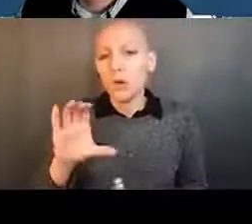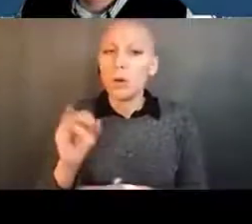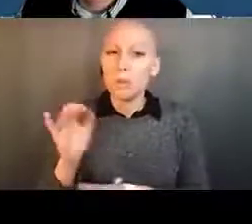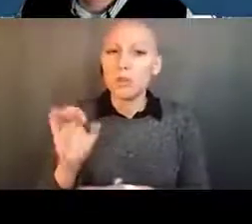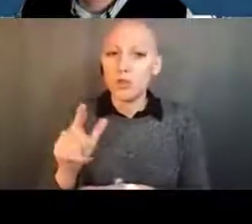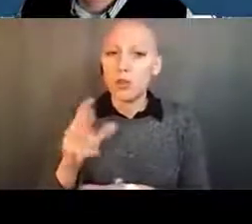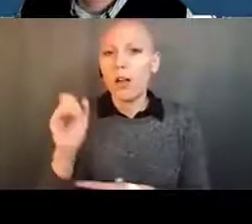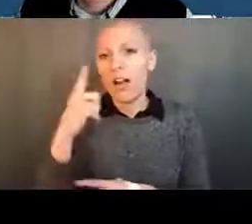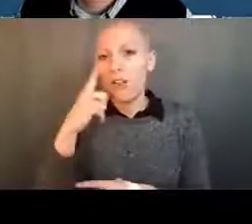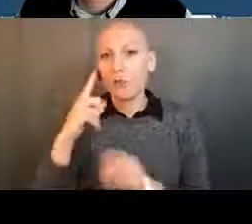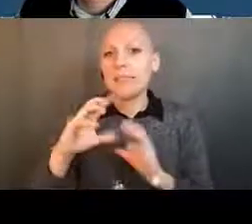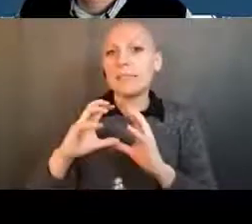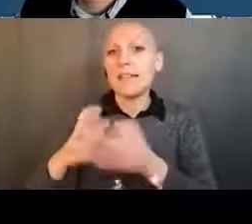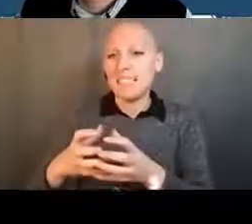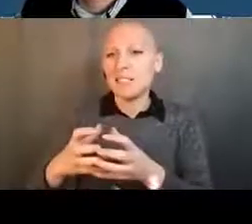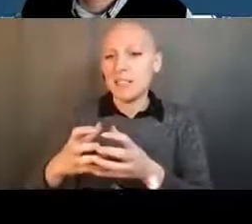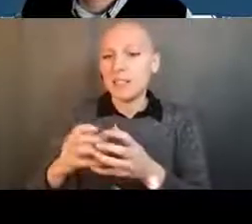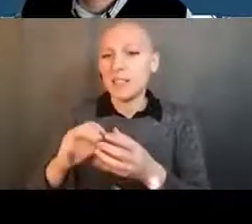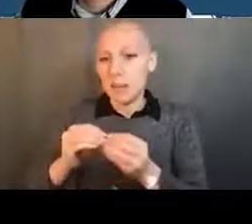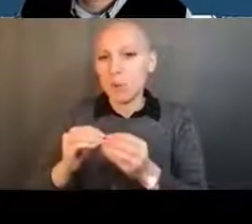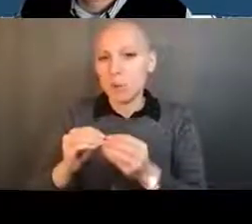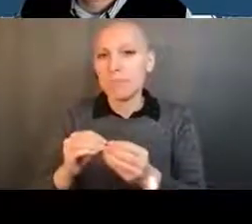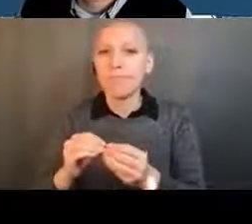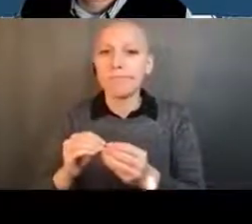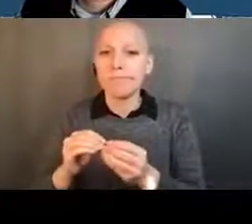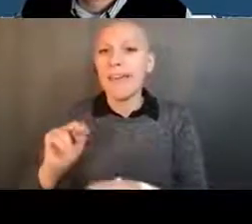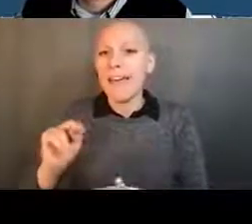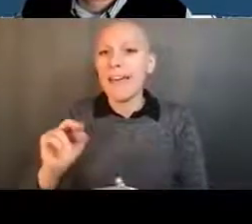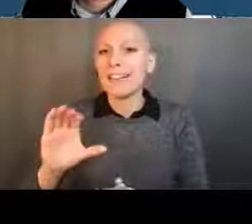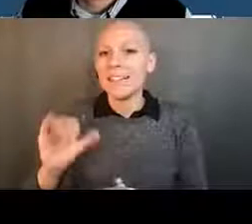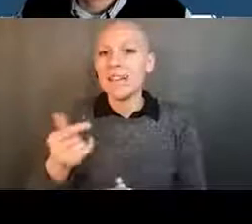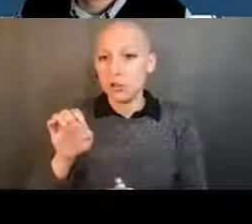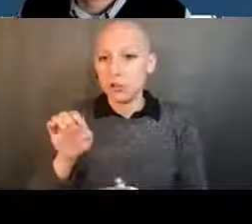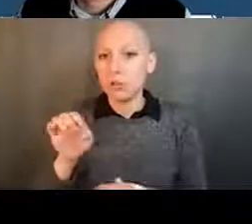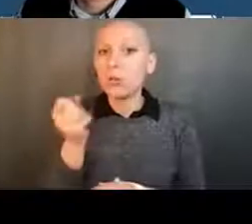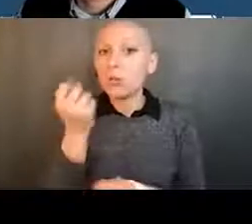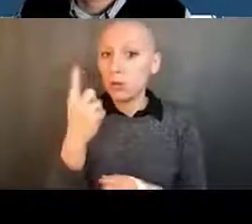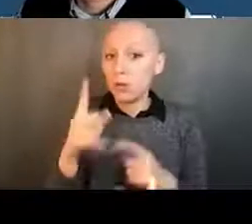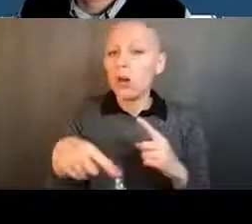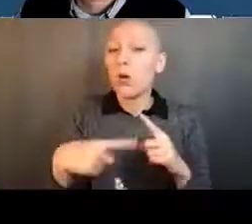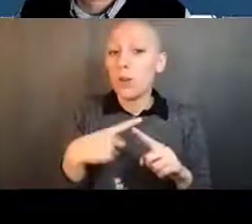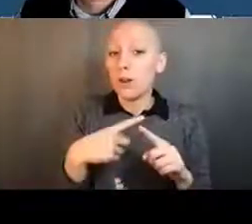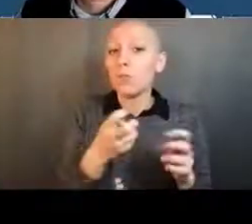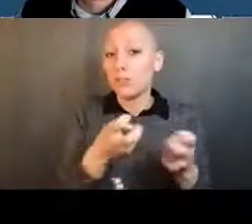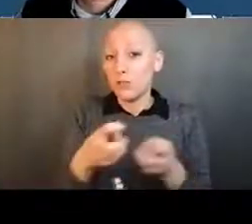So once we've transitioned from the DUNS number to the UEI, you will actually have one fewer registrations